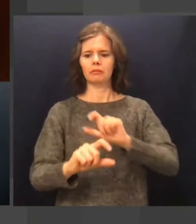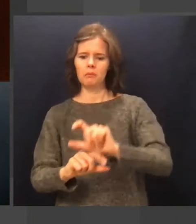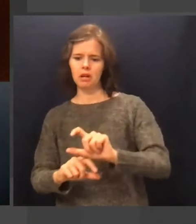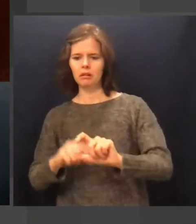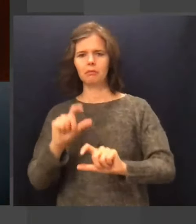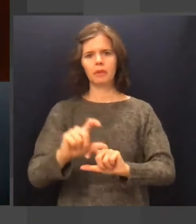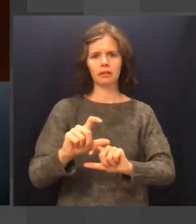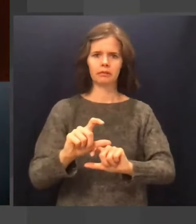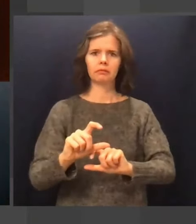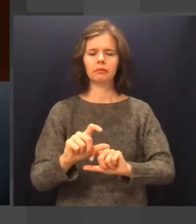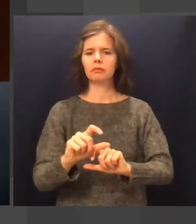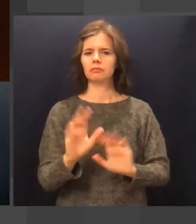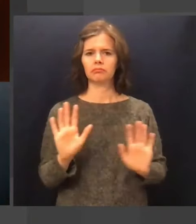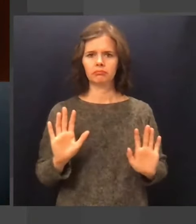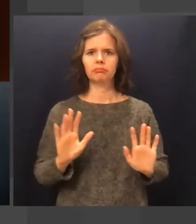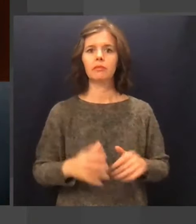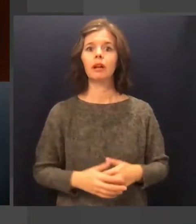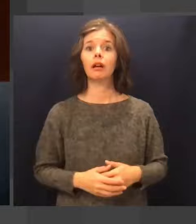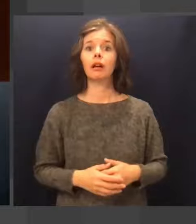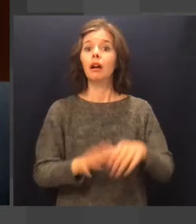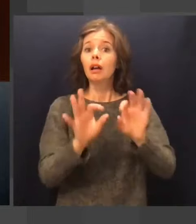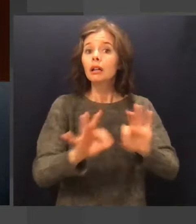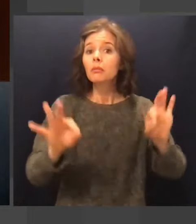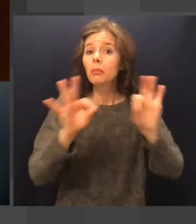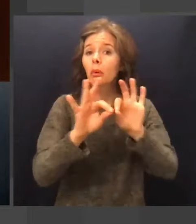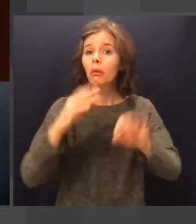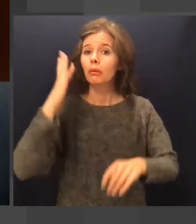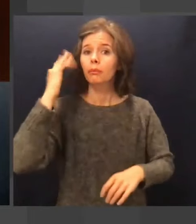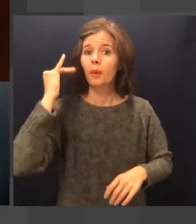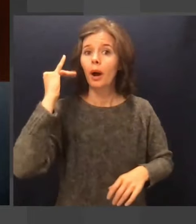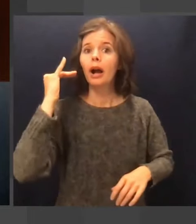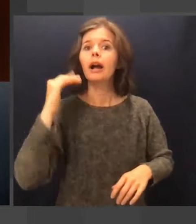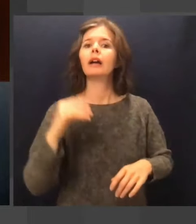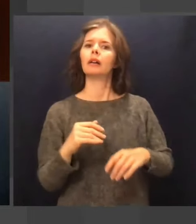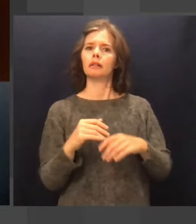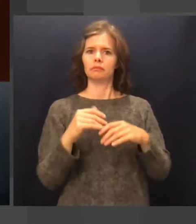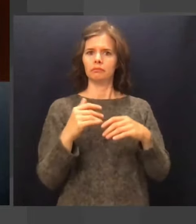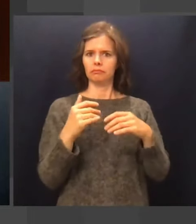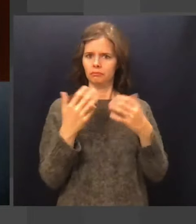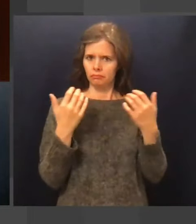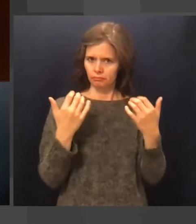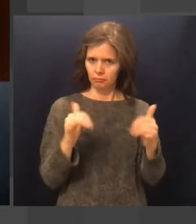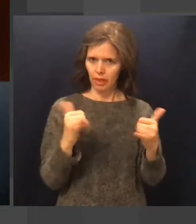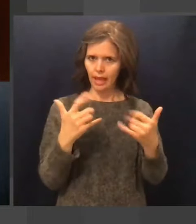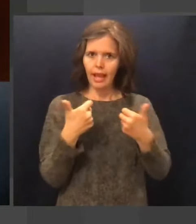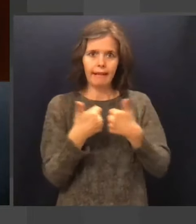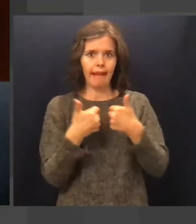ALWAYS ONE BLOCK AT A TIME. NOT ONLY IMPORTANT FOR THE WAY